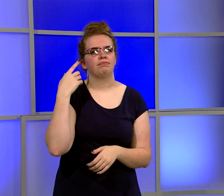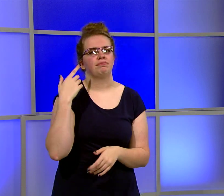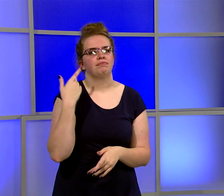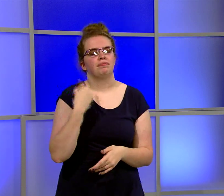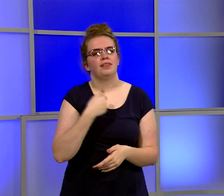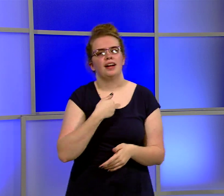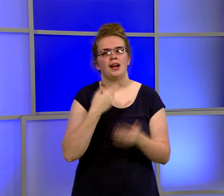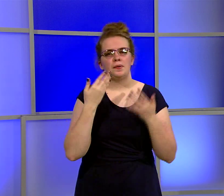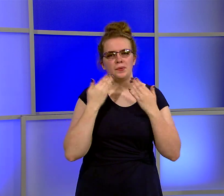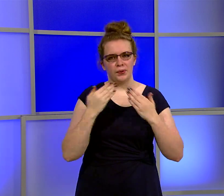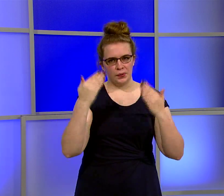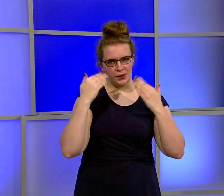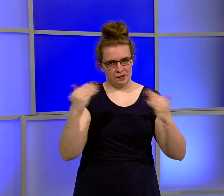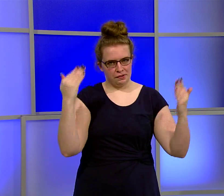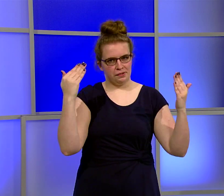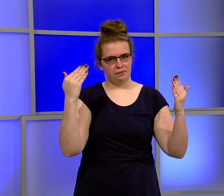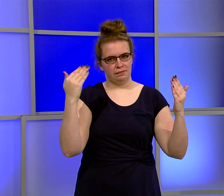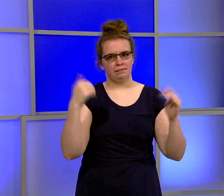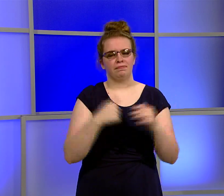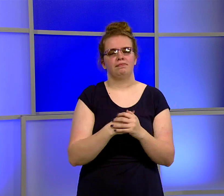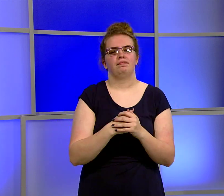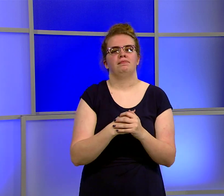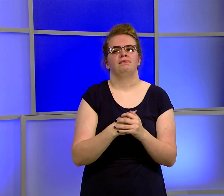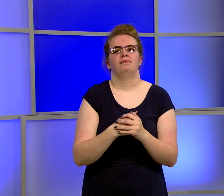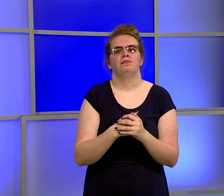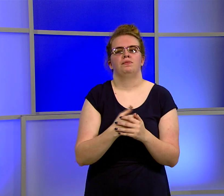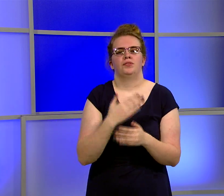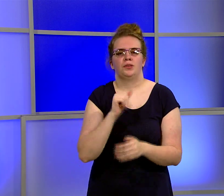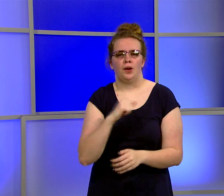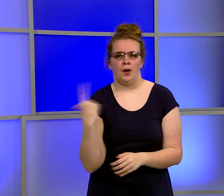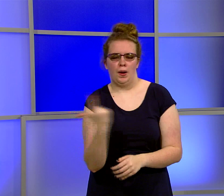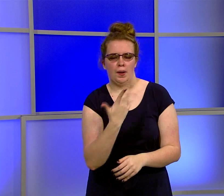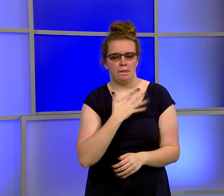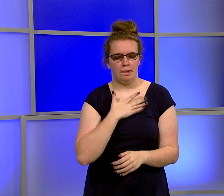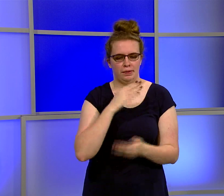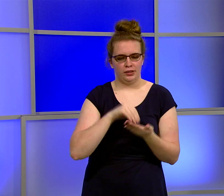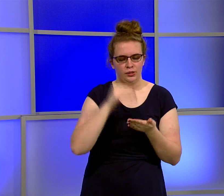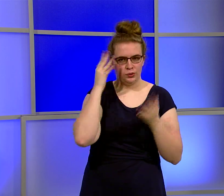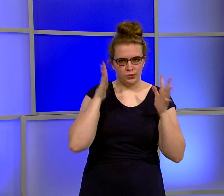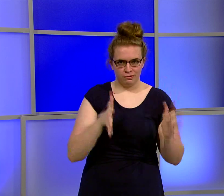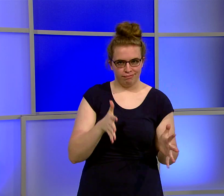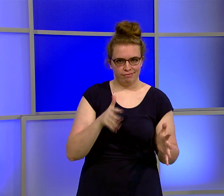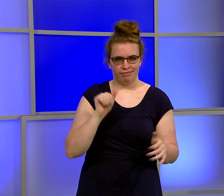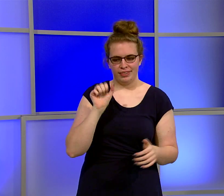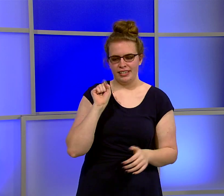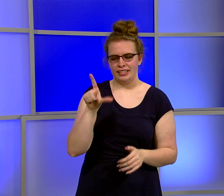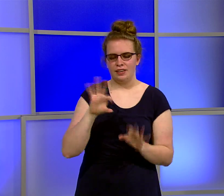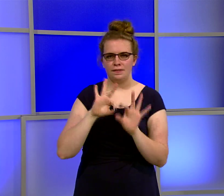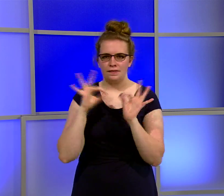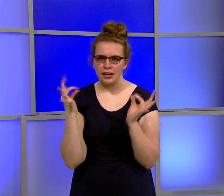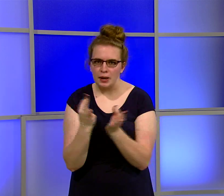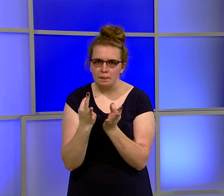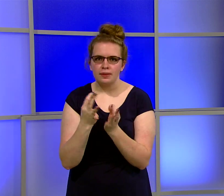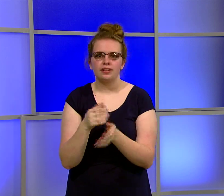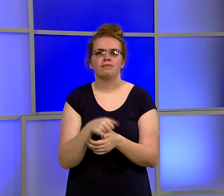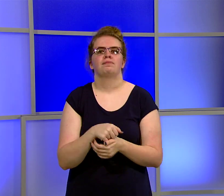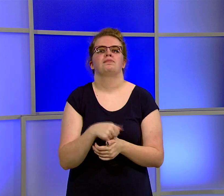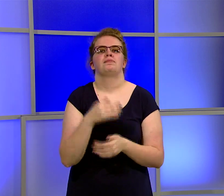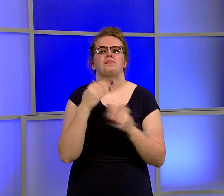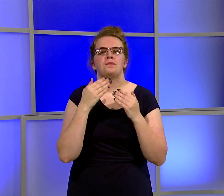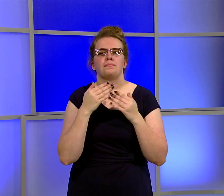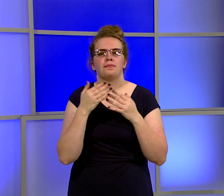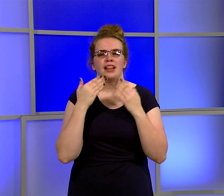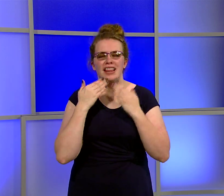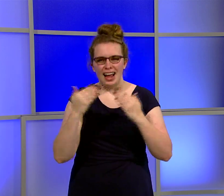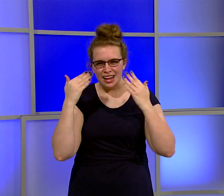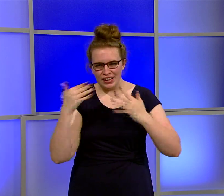for this i am grateful to my fellow peers and my asl family a big thank you for being on this